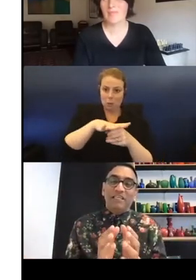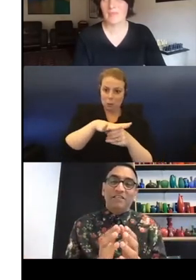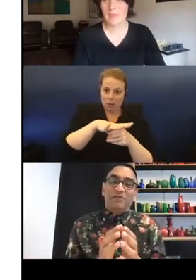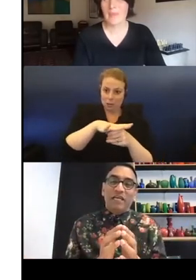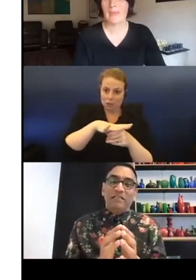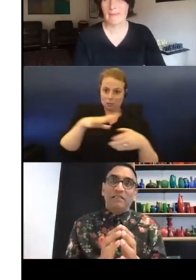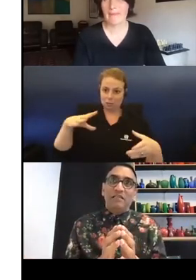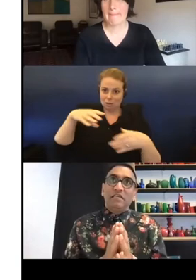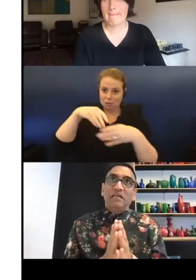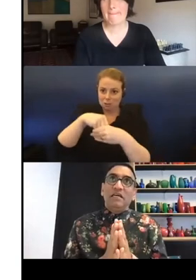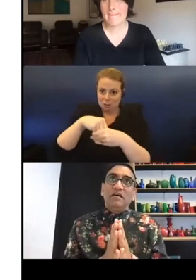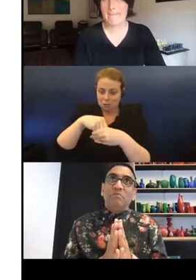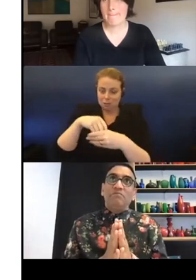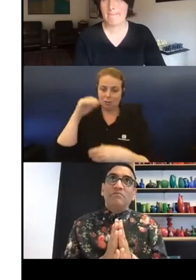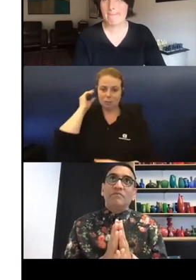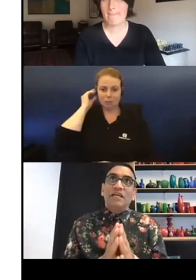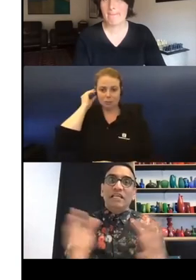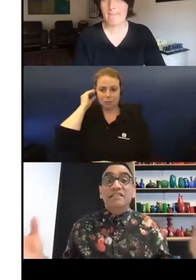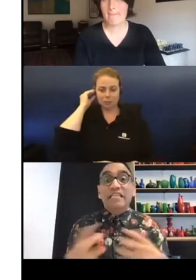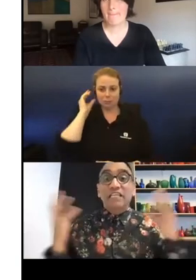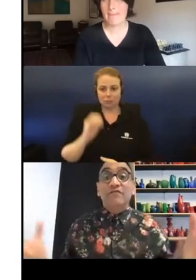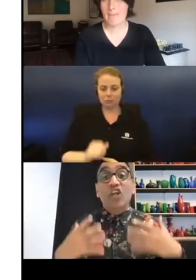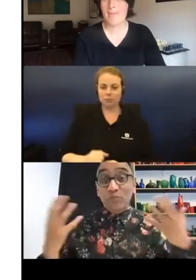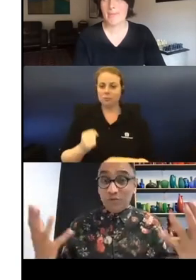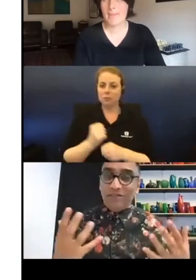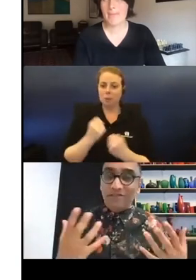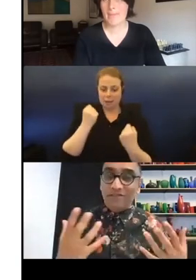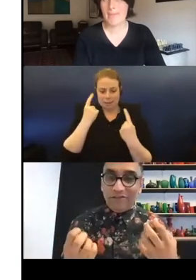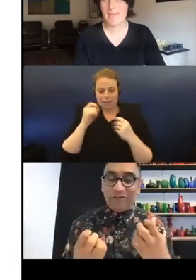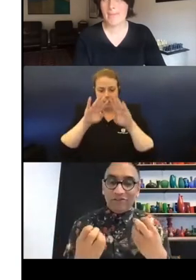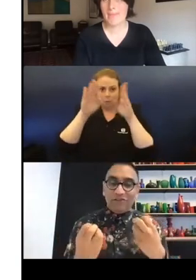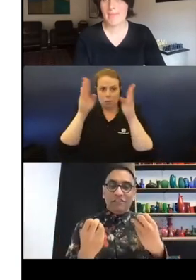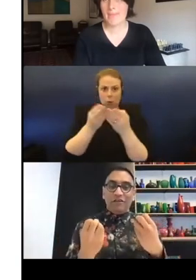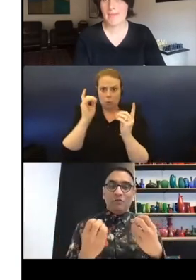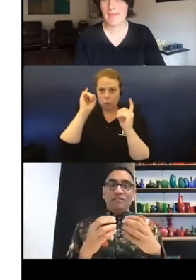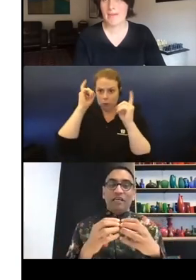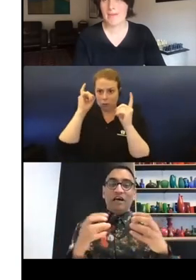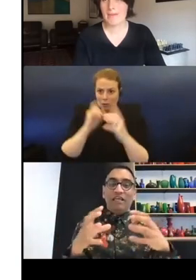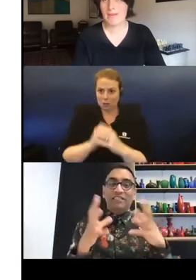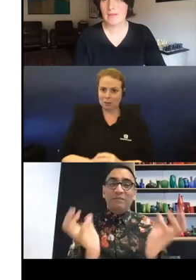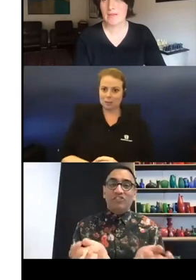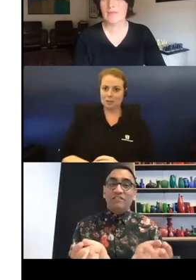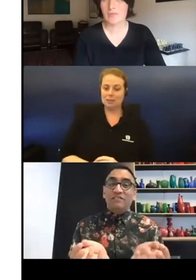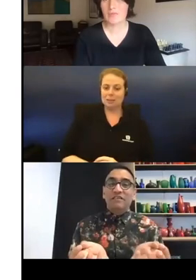create um an understanding of global concerns not you know whilst they're highly specialist